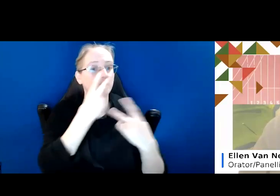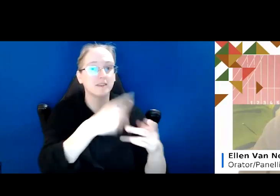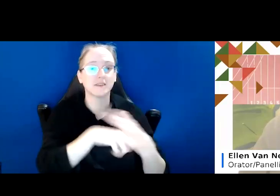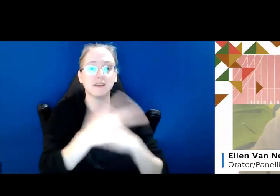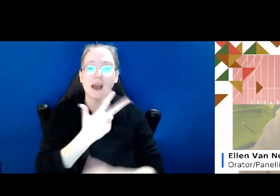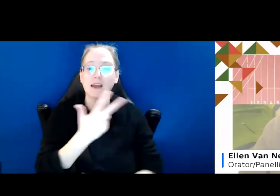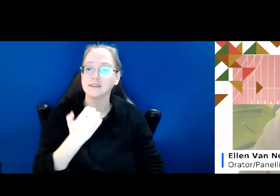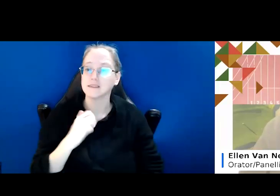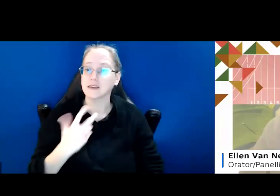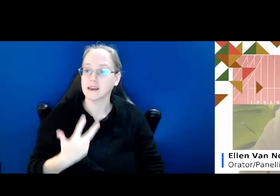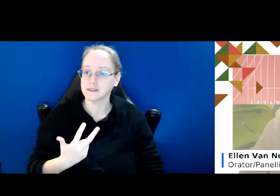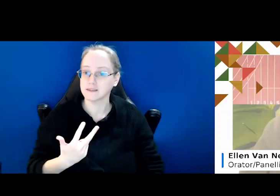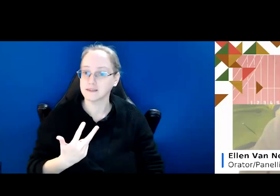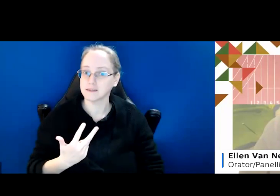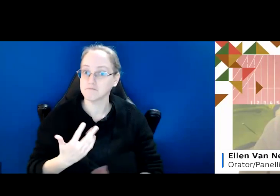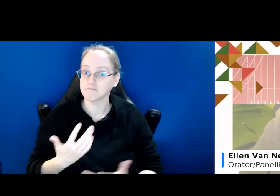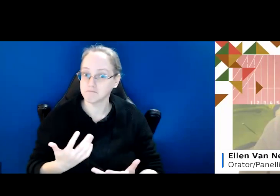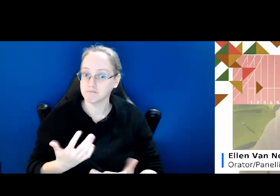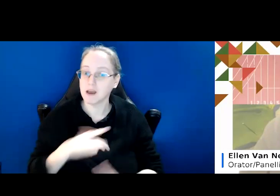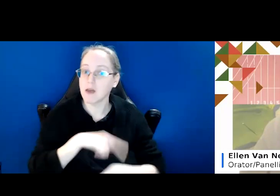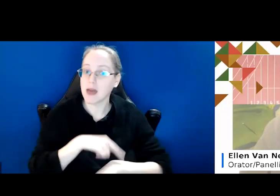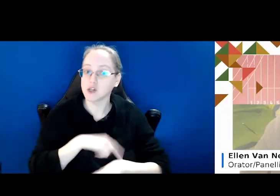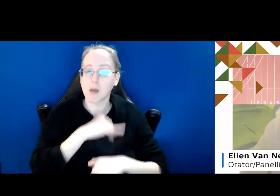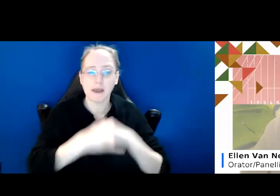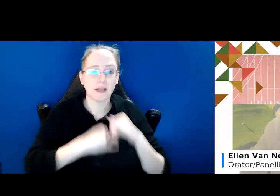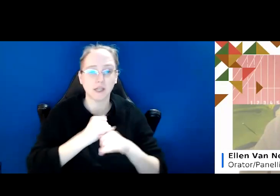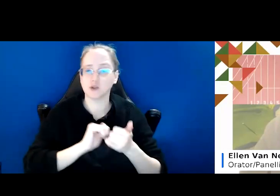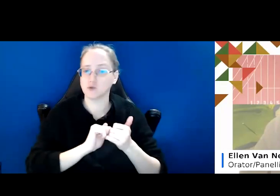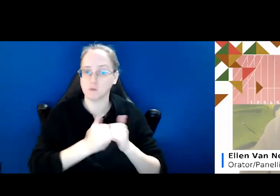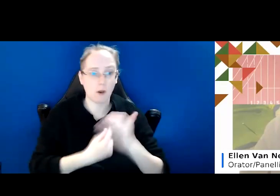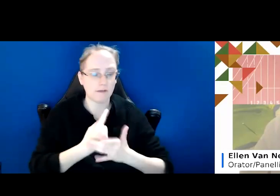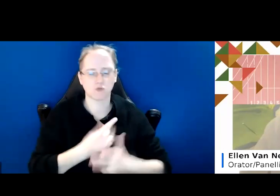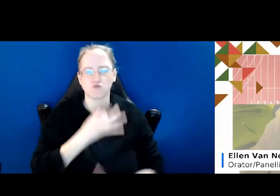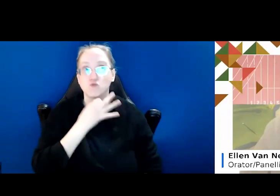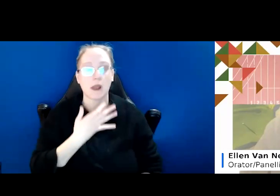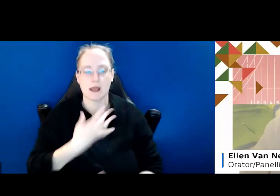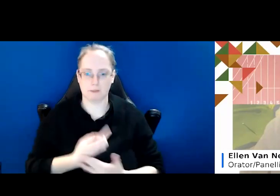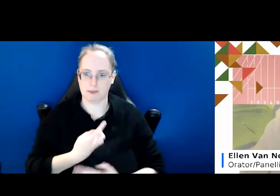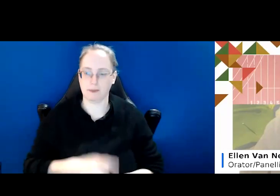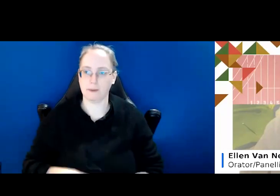In an era where international sporting matches were extremely rare,